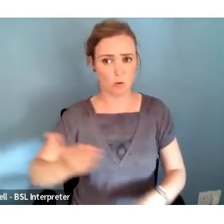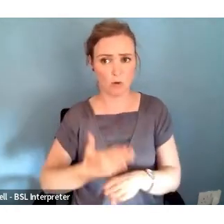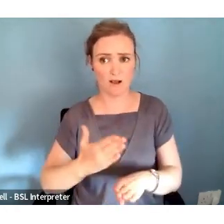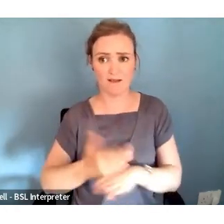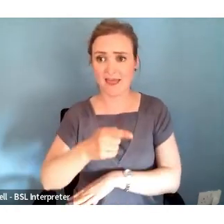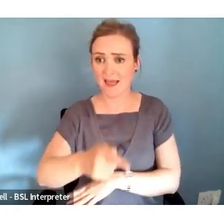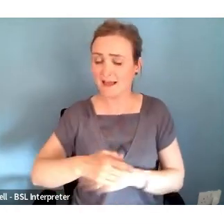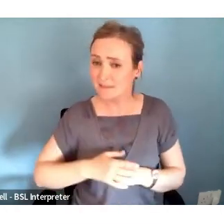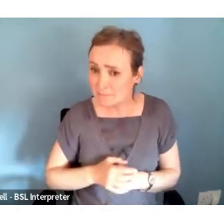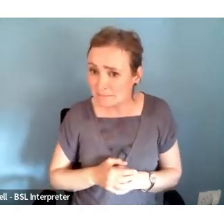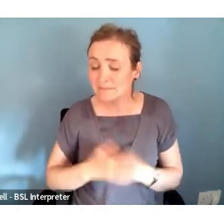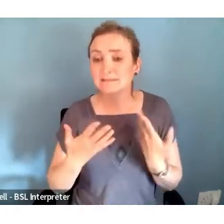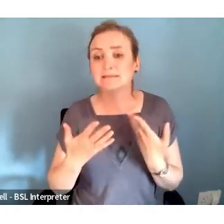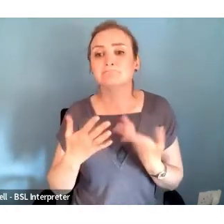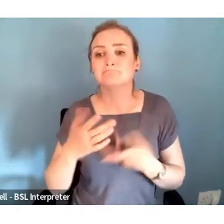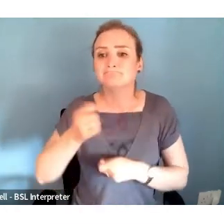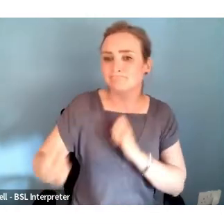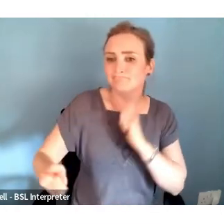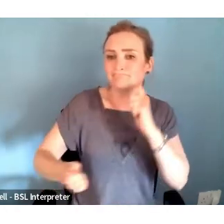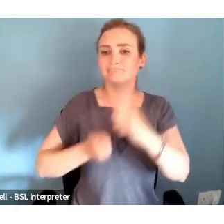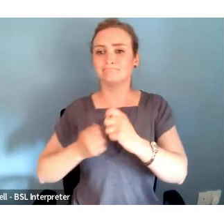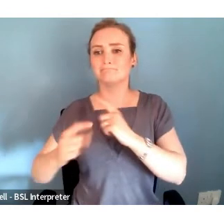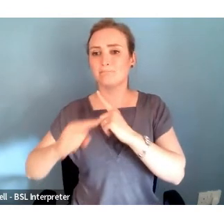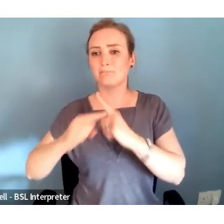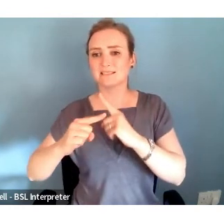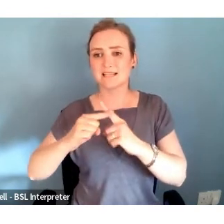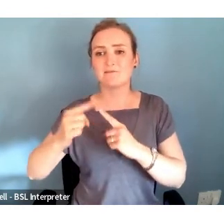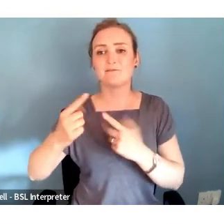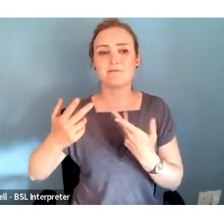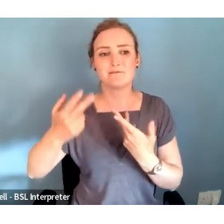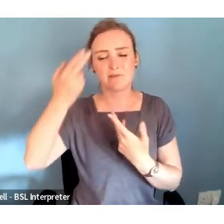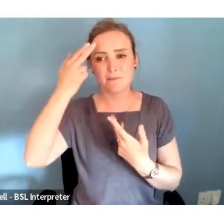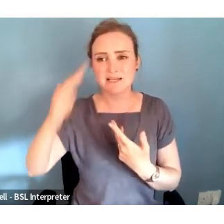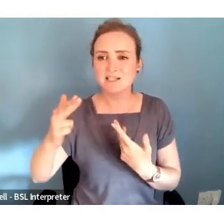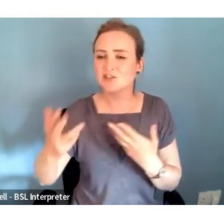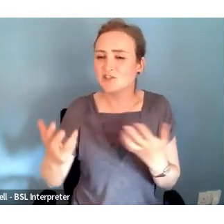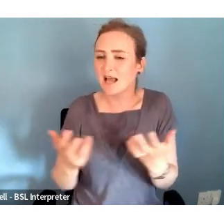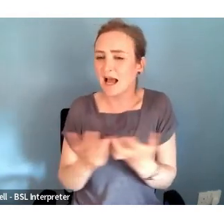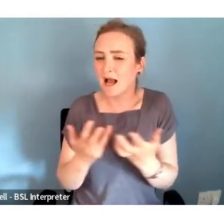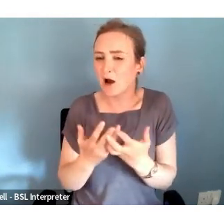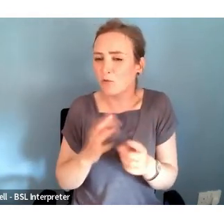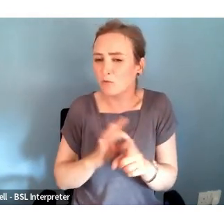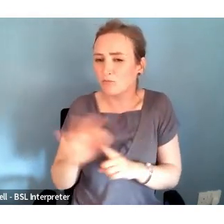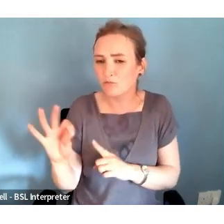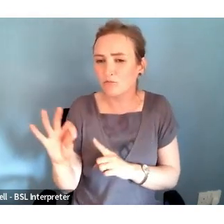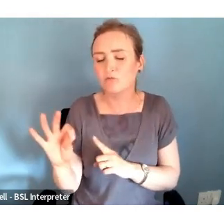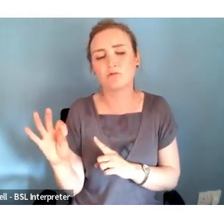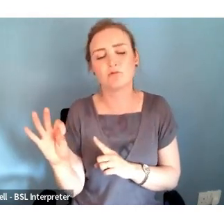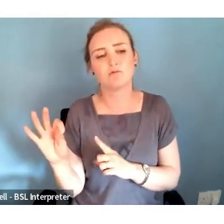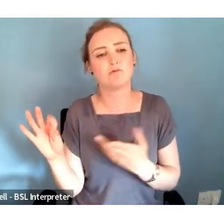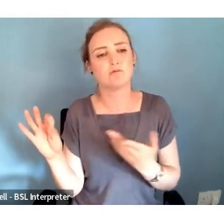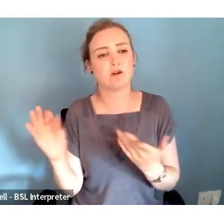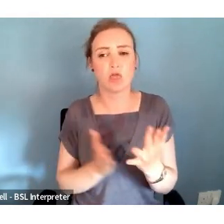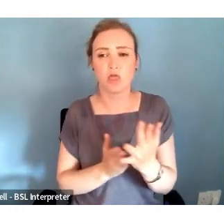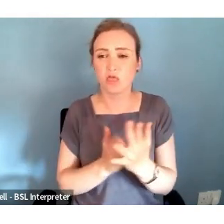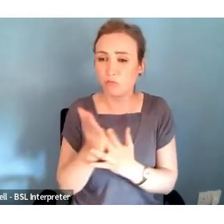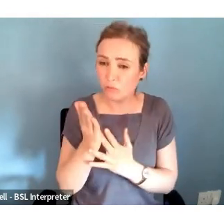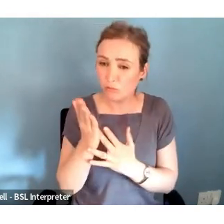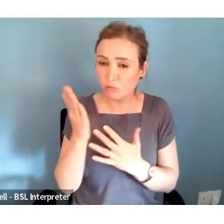But from a positive point of view, you can really enhance that reputation in lots of different ways. So, there are various ways of being